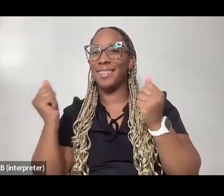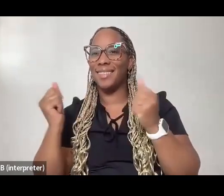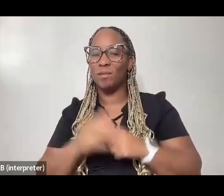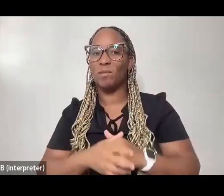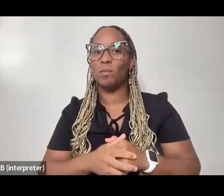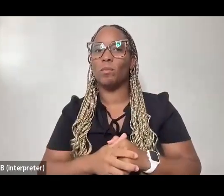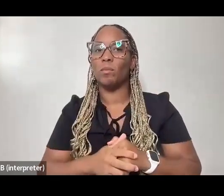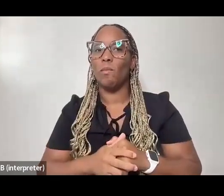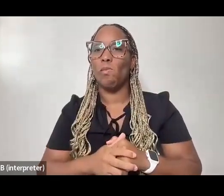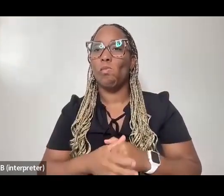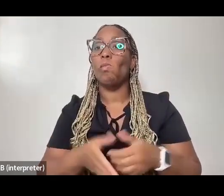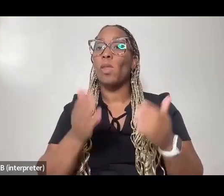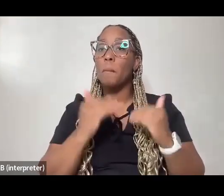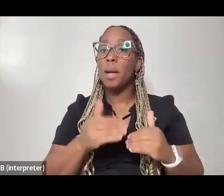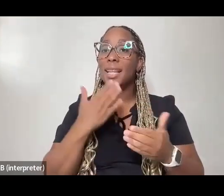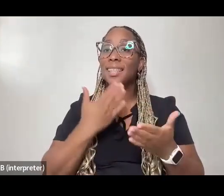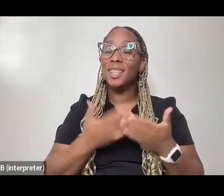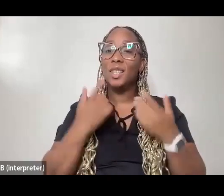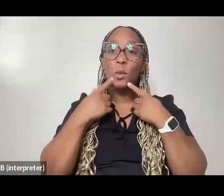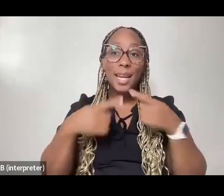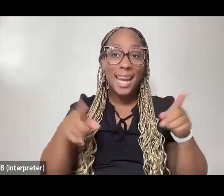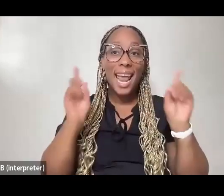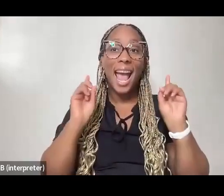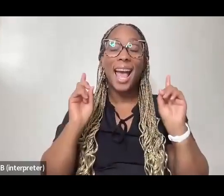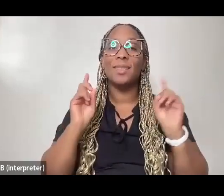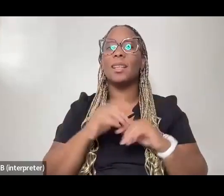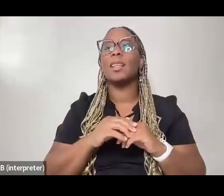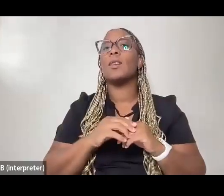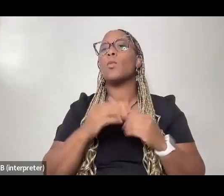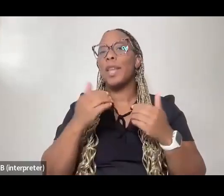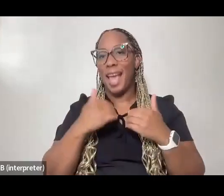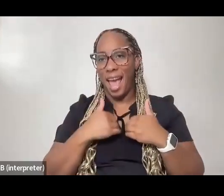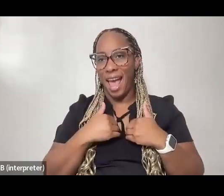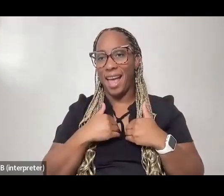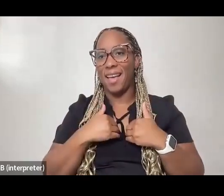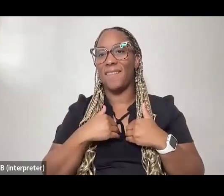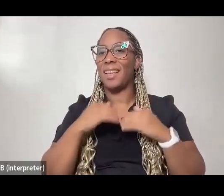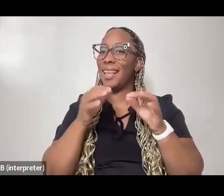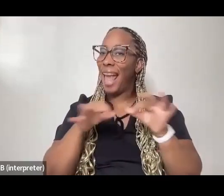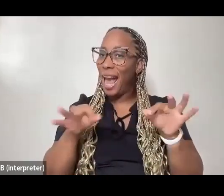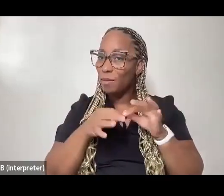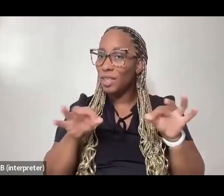It is also good to announce the availability of captions with instructions for accessing them. We have essentially done that